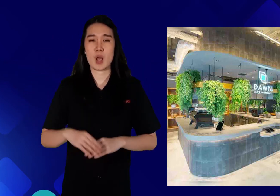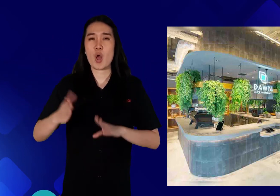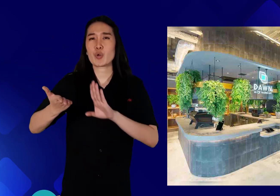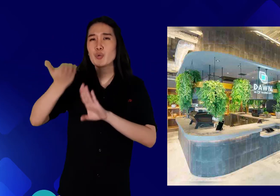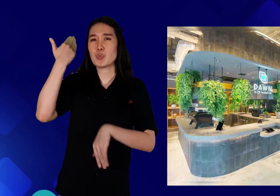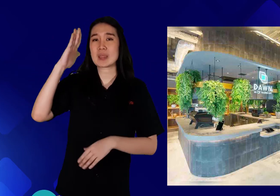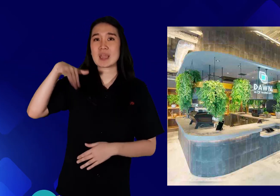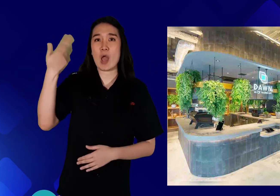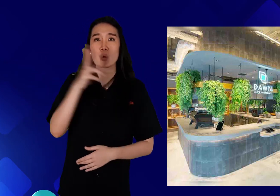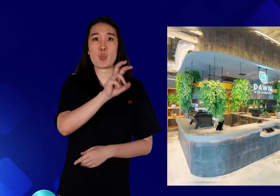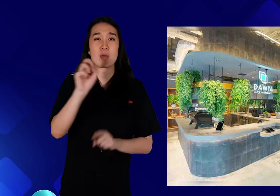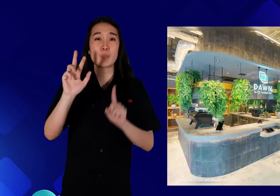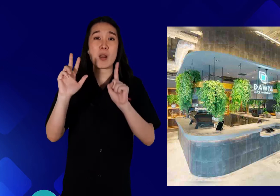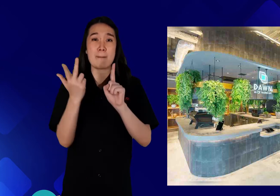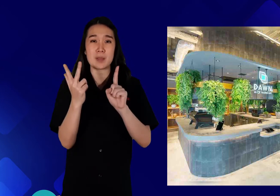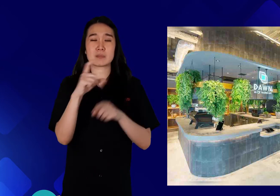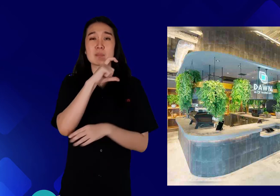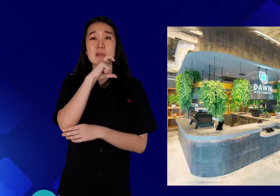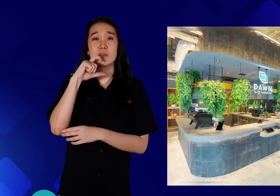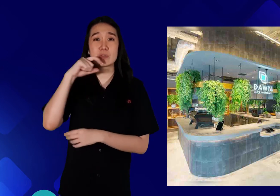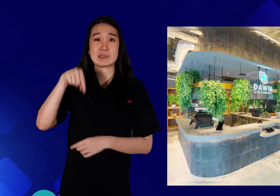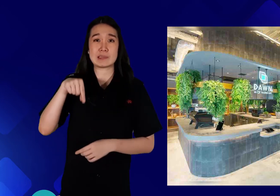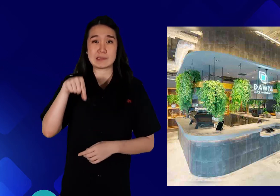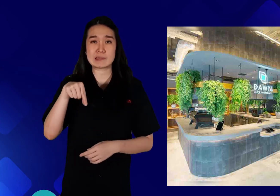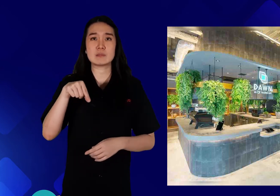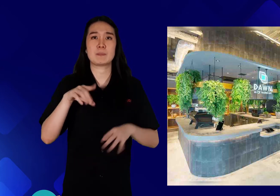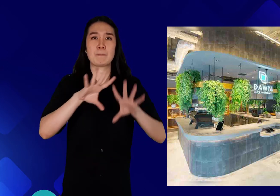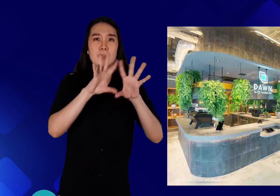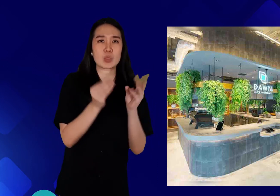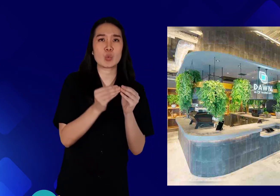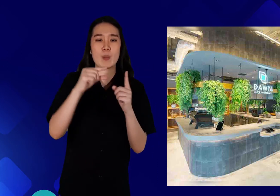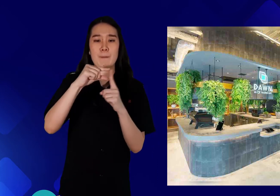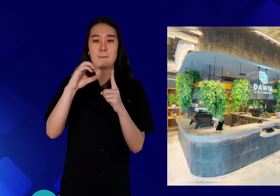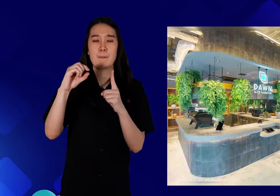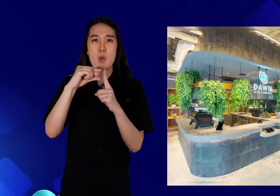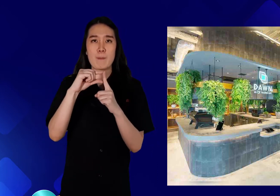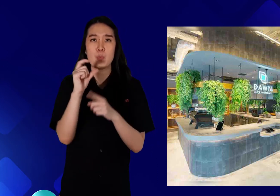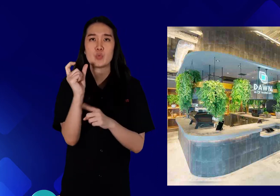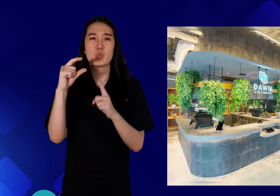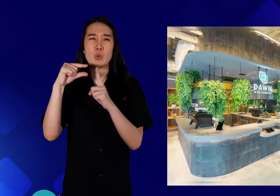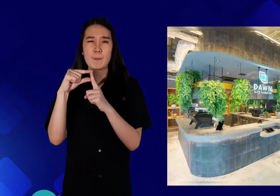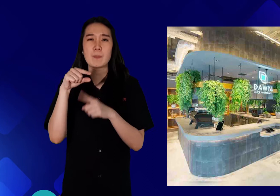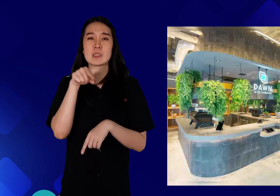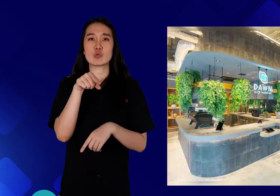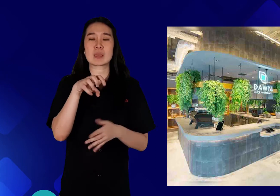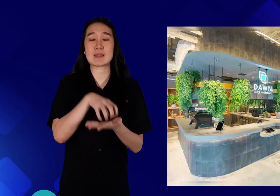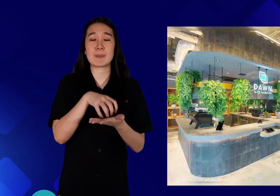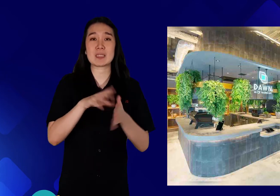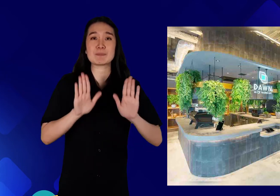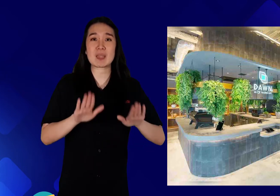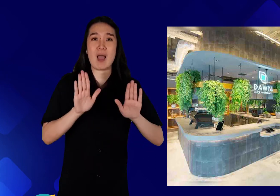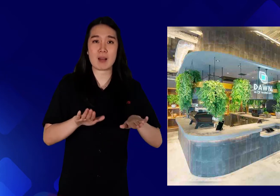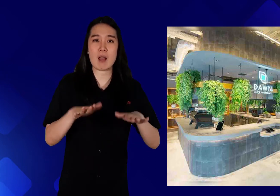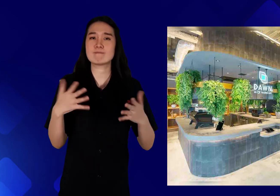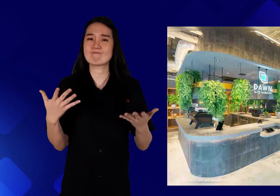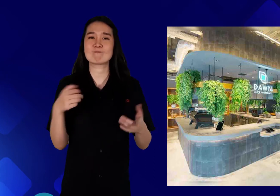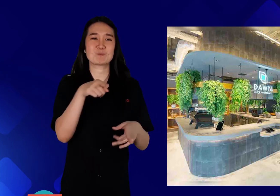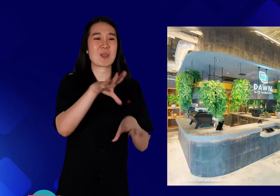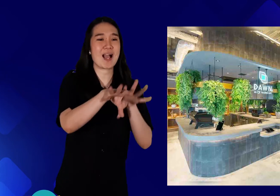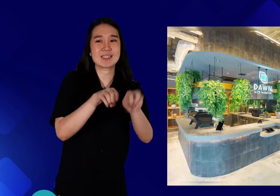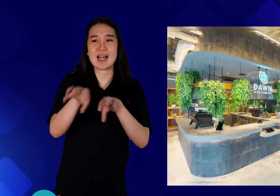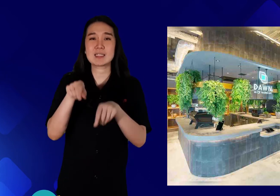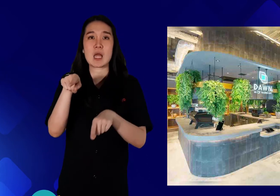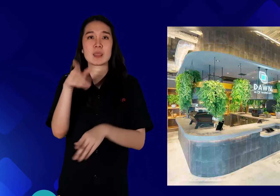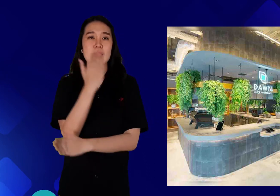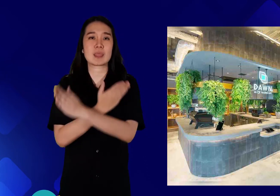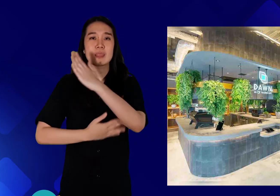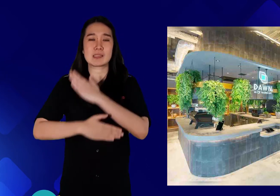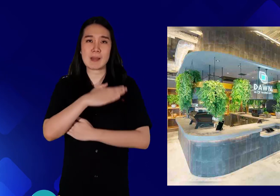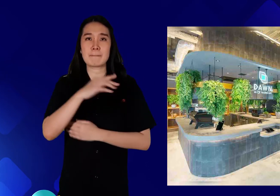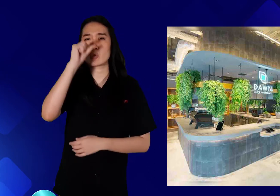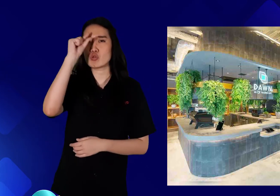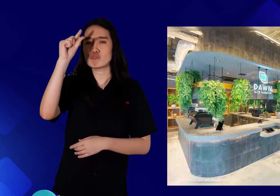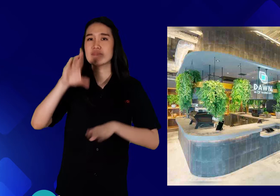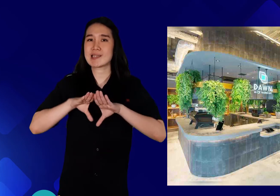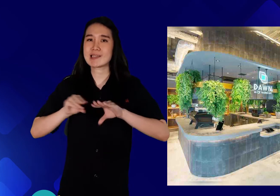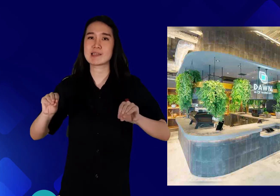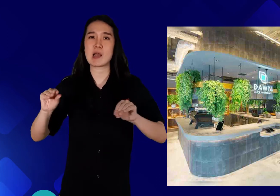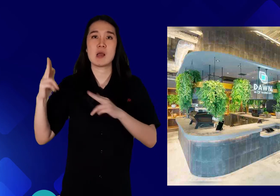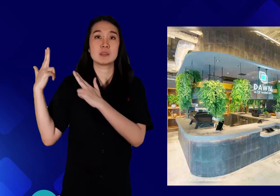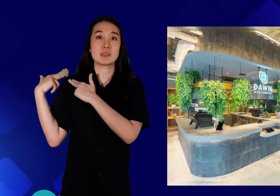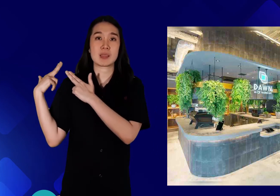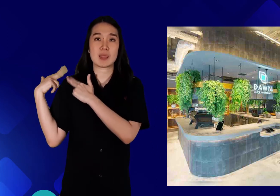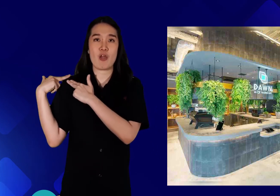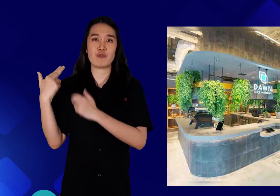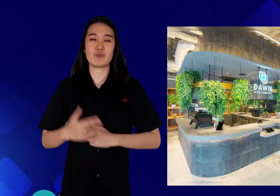Back in 2018 this cafe was in the form of a pop-up that placed temporary and invite people with disabilities to work as staff.